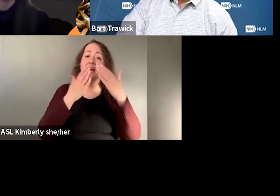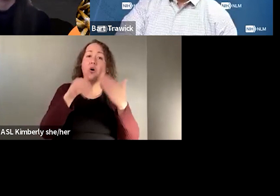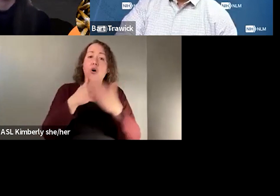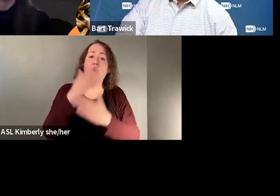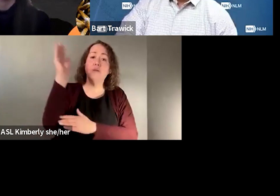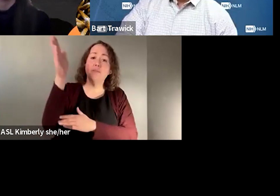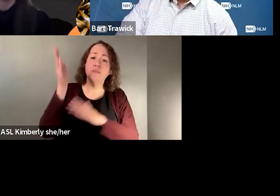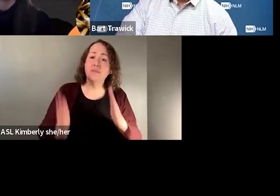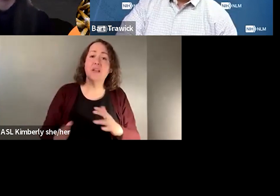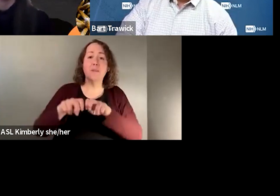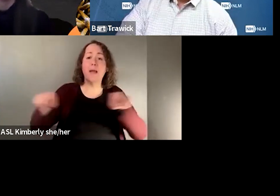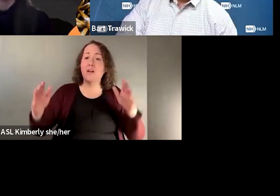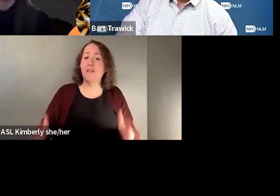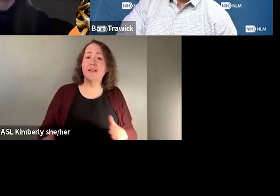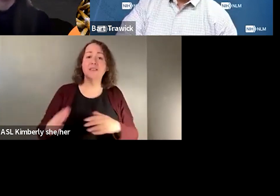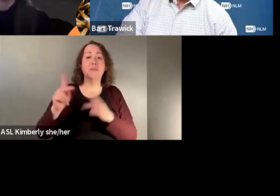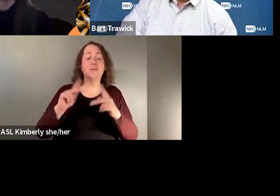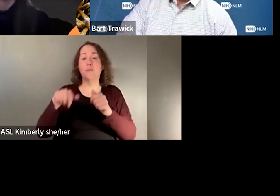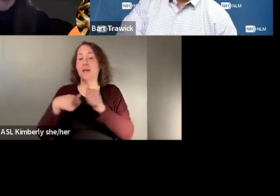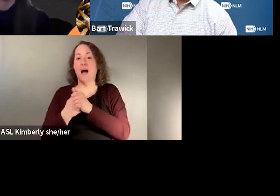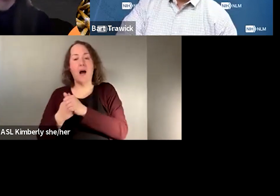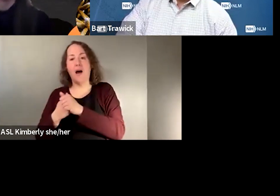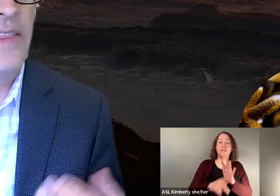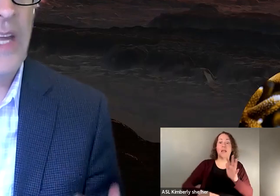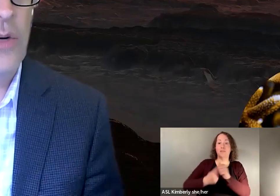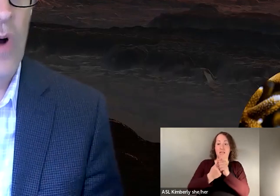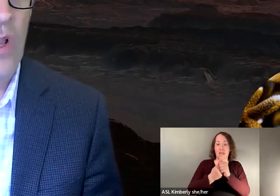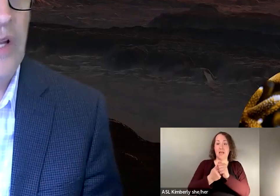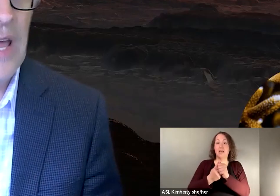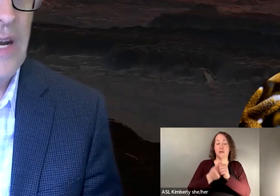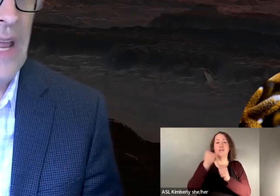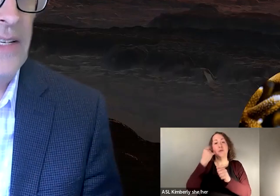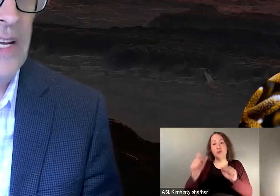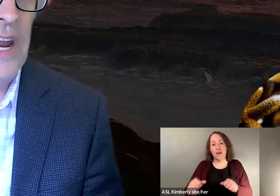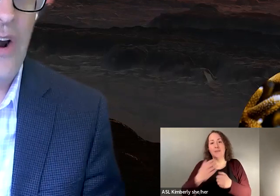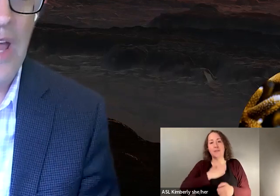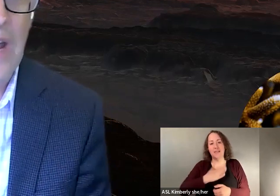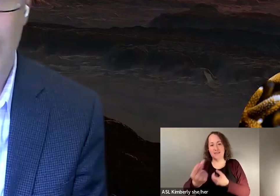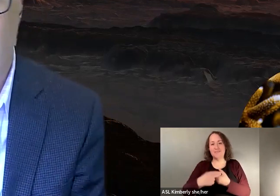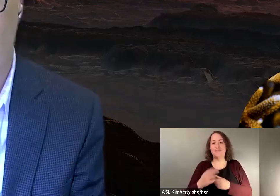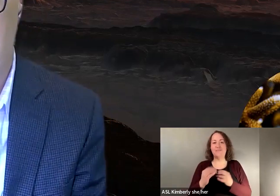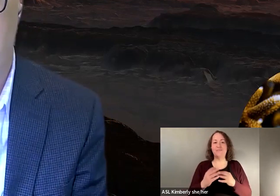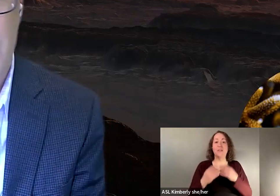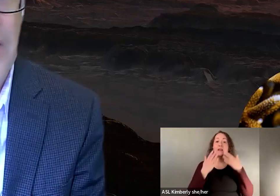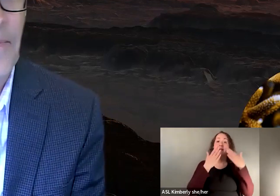everybody that's been behind the scenes helping to answer questions. Thank you all again. Take care, and have a great rest of your day.